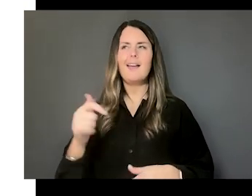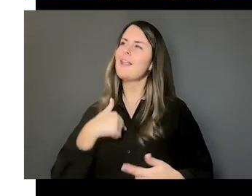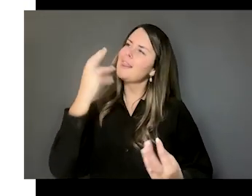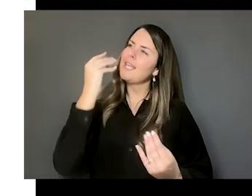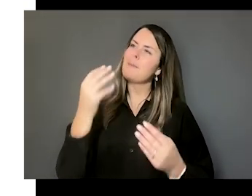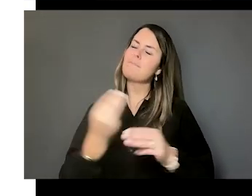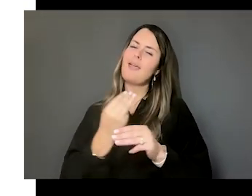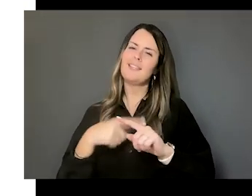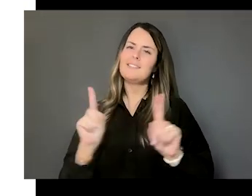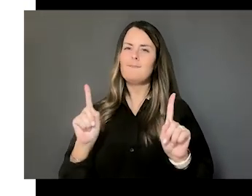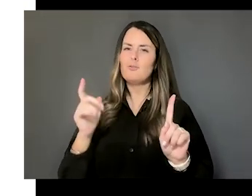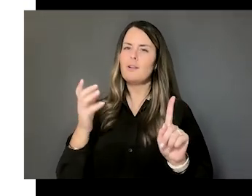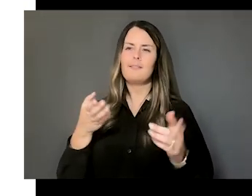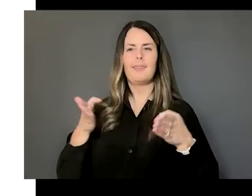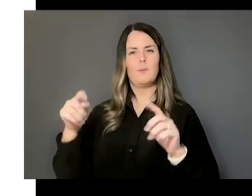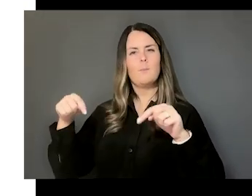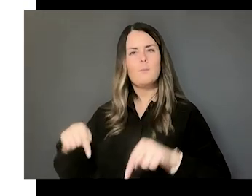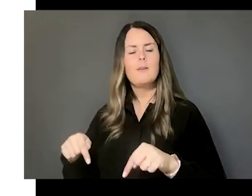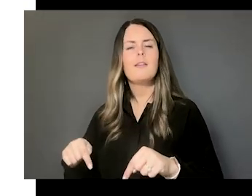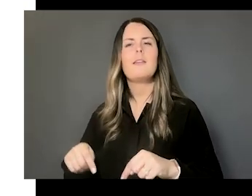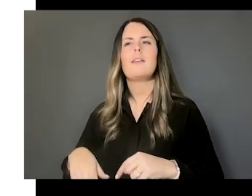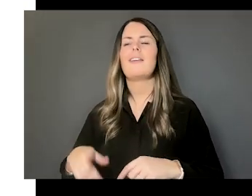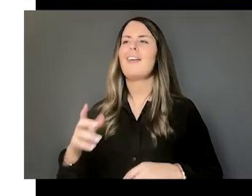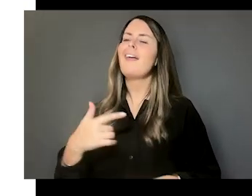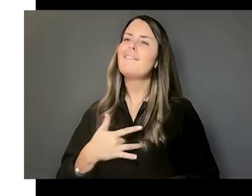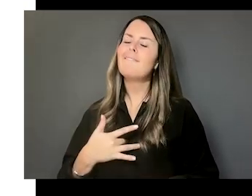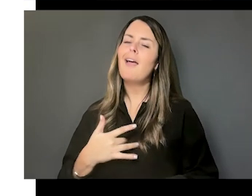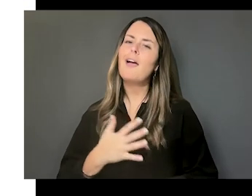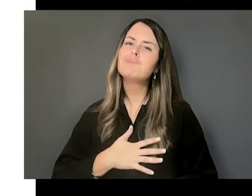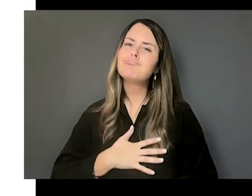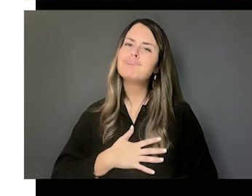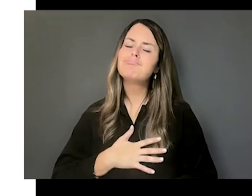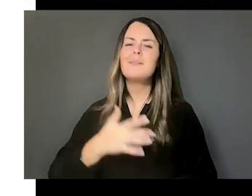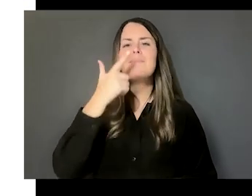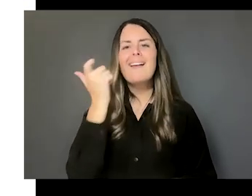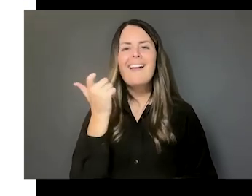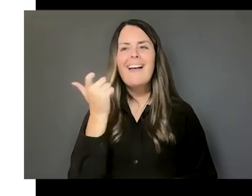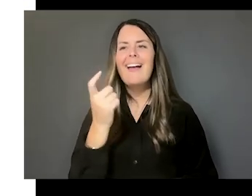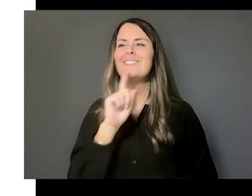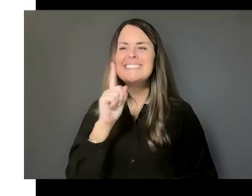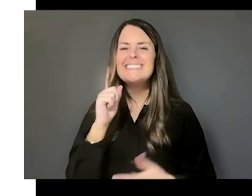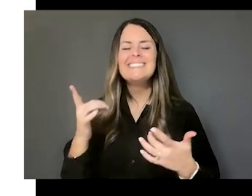by doing it this way, and it, like, made my heart melt because it was so exciting.